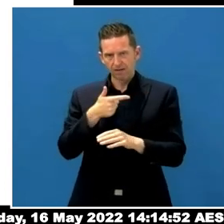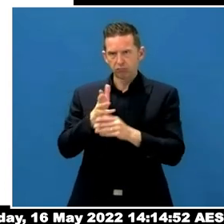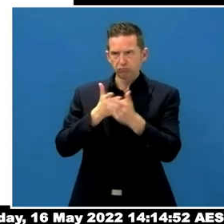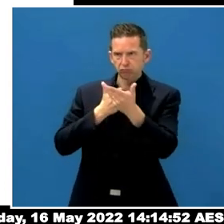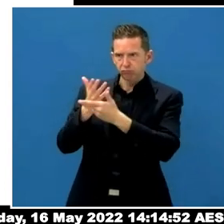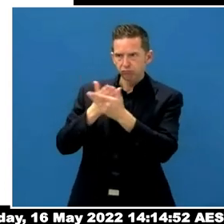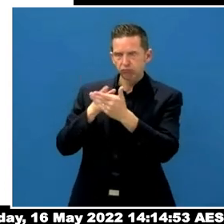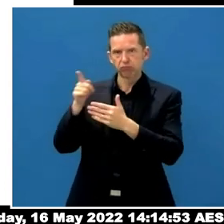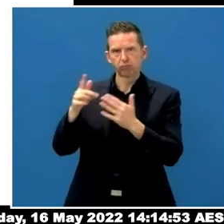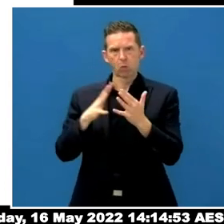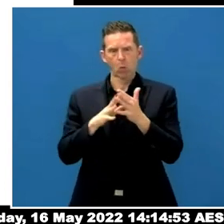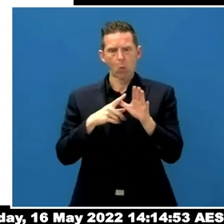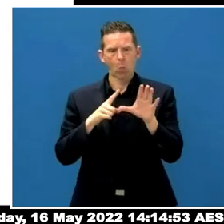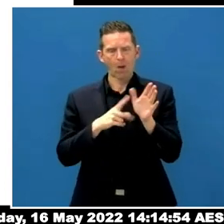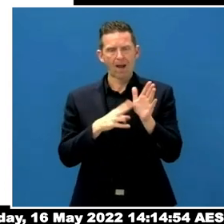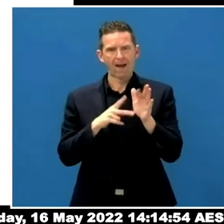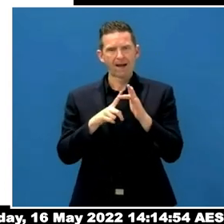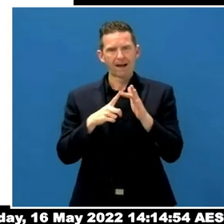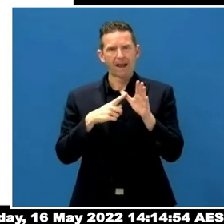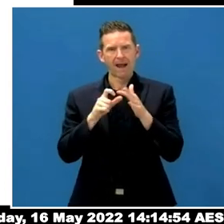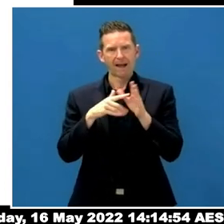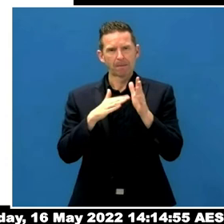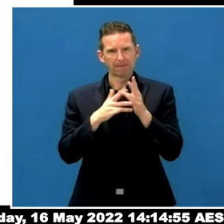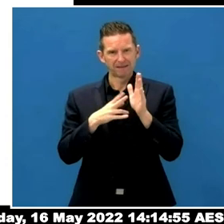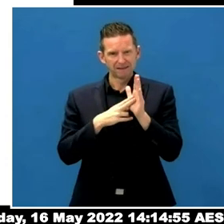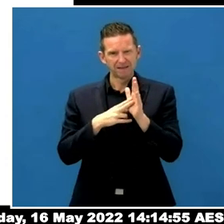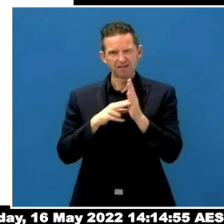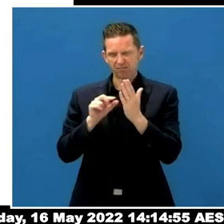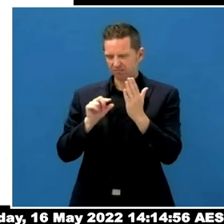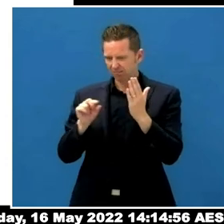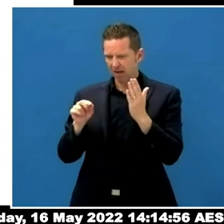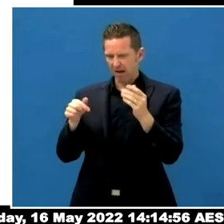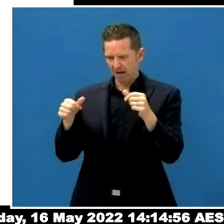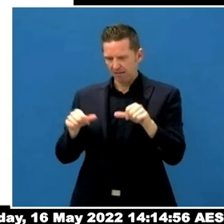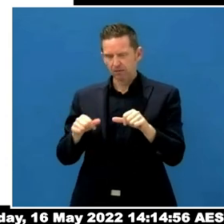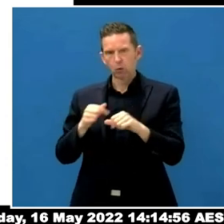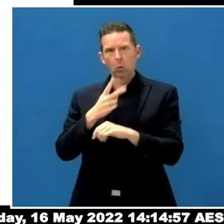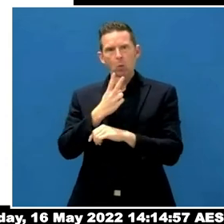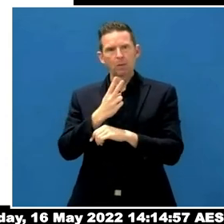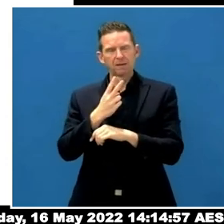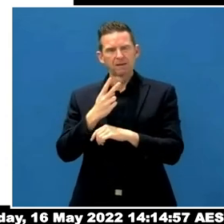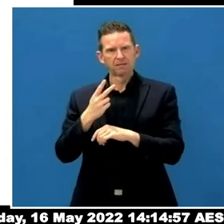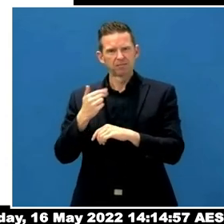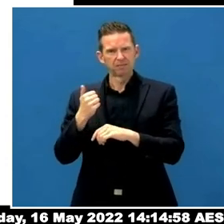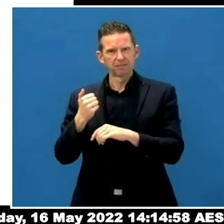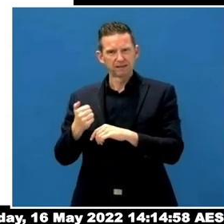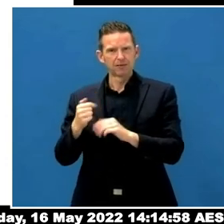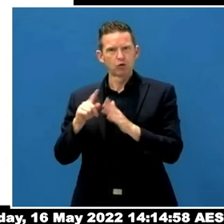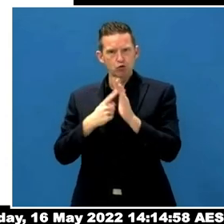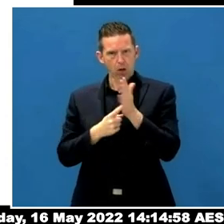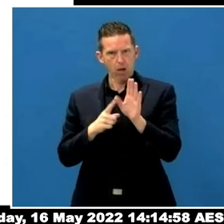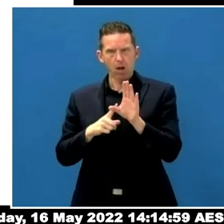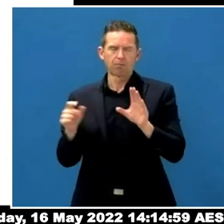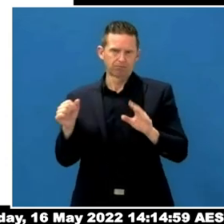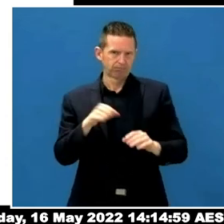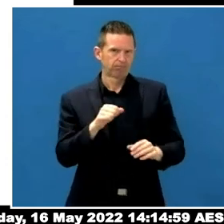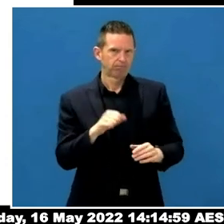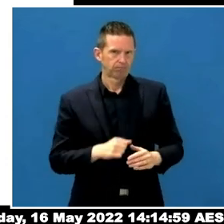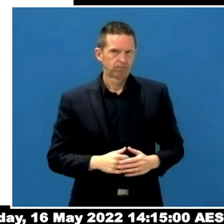next day, 26 July. Yes, 26 July, yes. Then the next paragraph - well, I withdraw that.